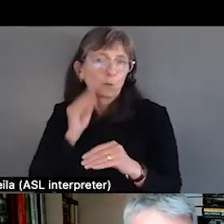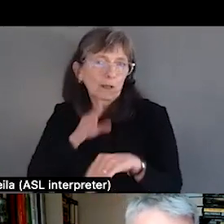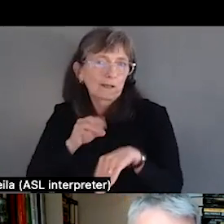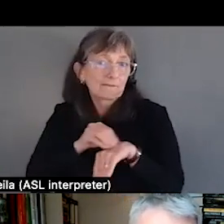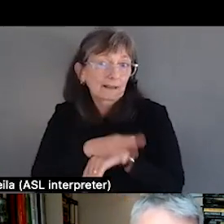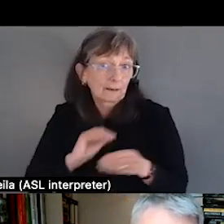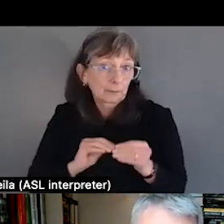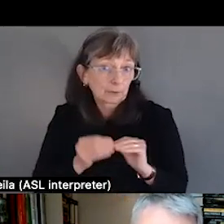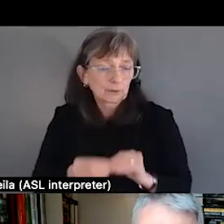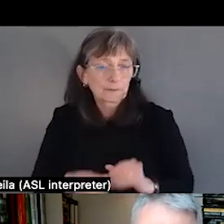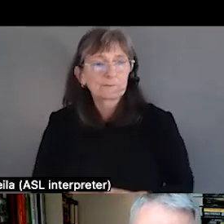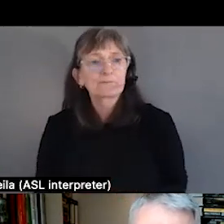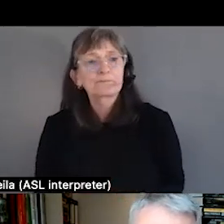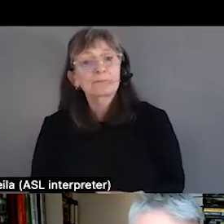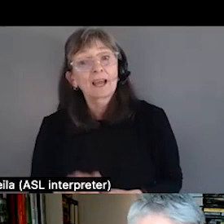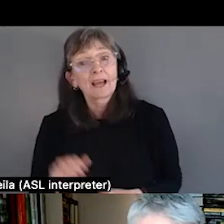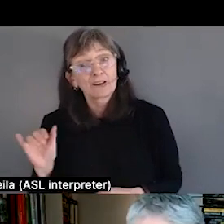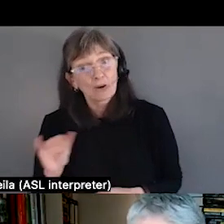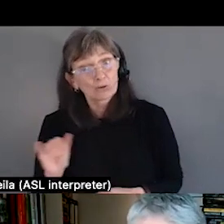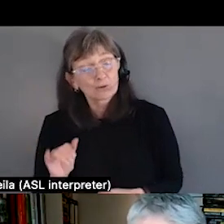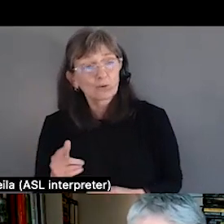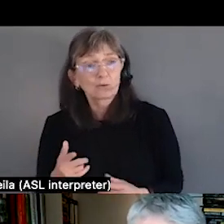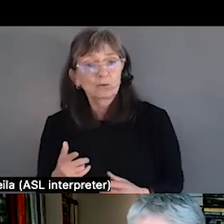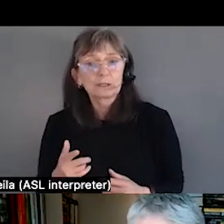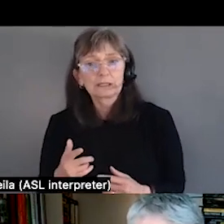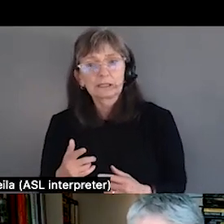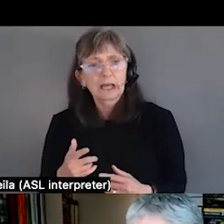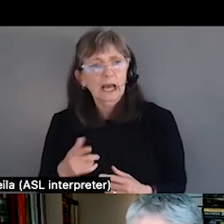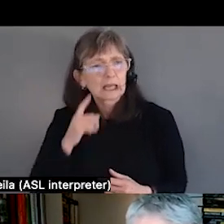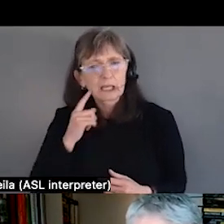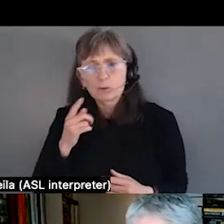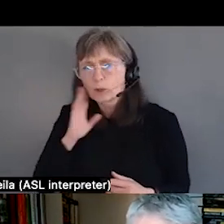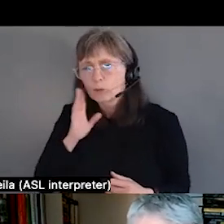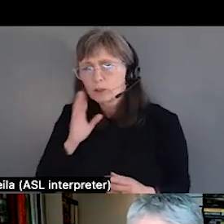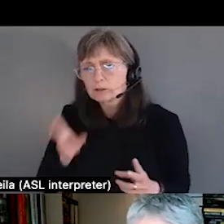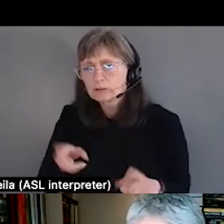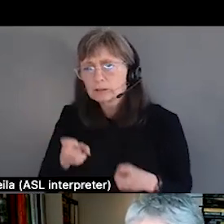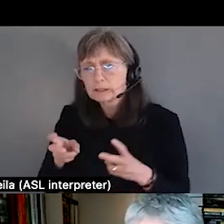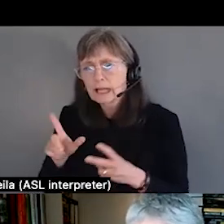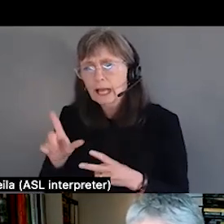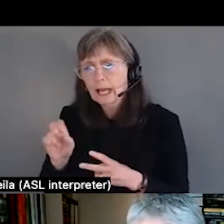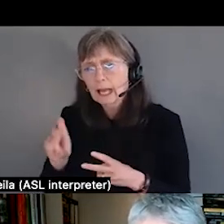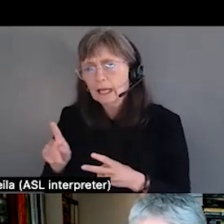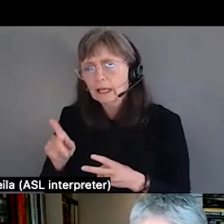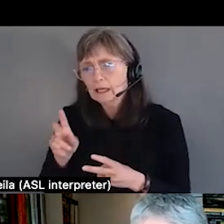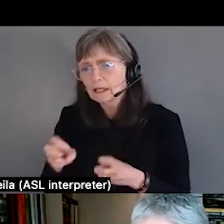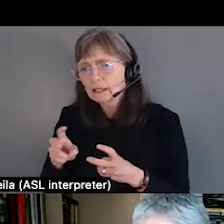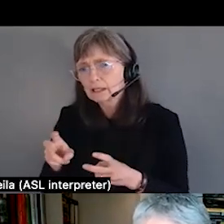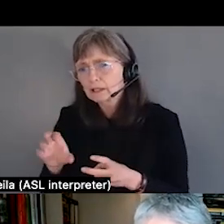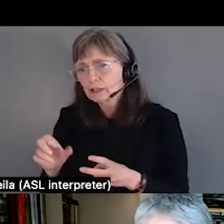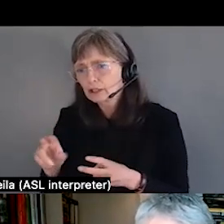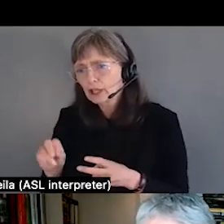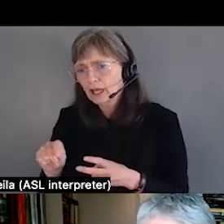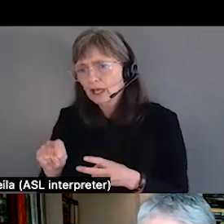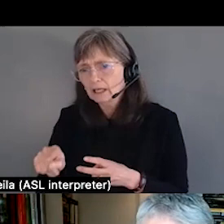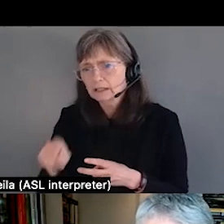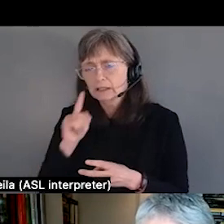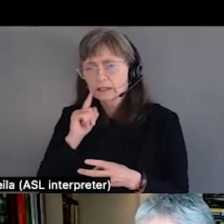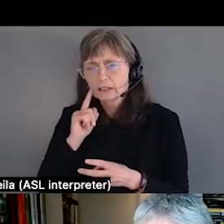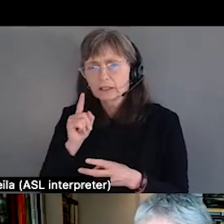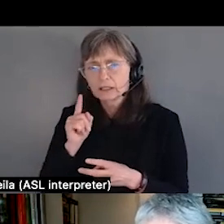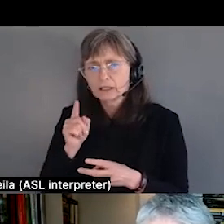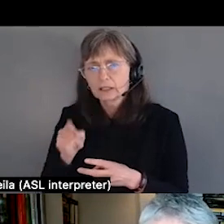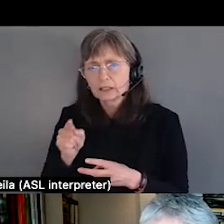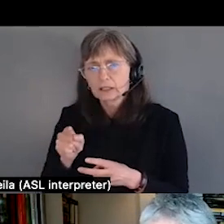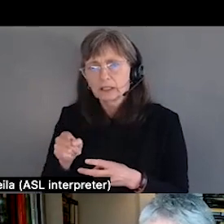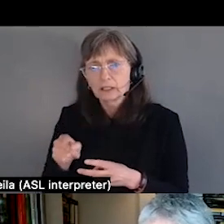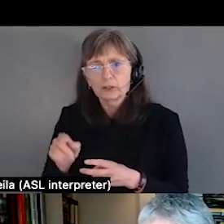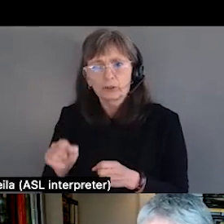and I think they'll be able to share the link in the channel for everyone, in the presentation. But